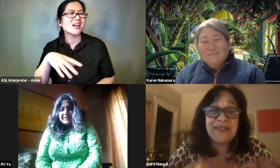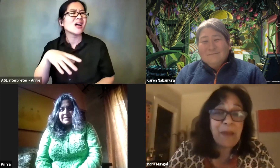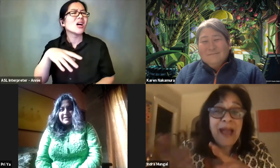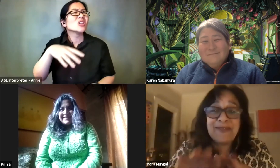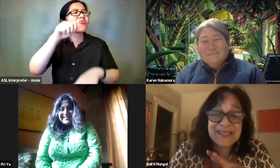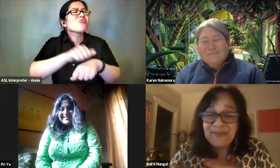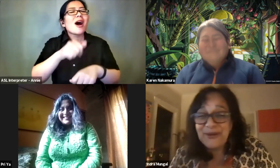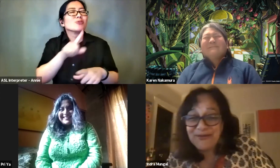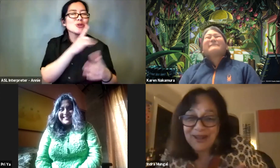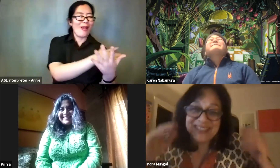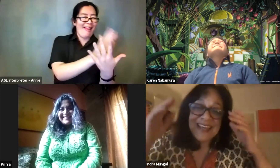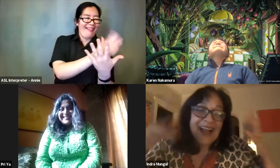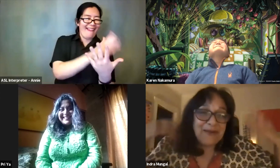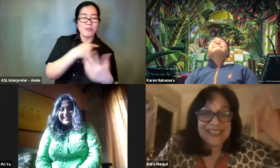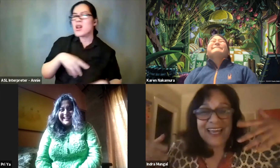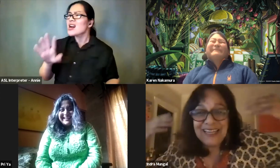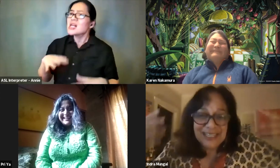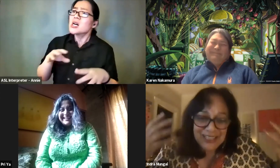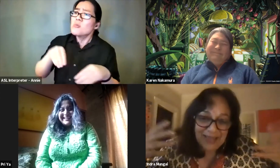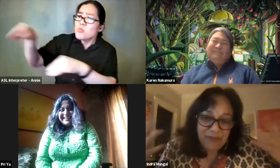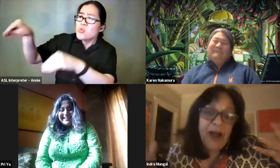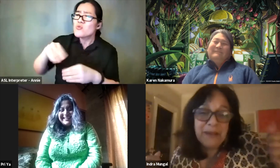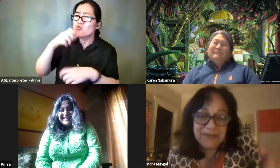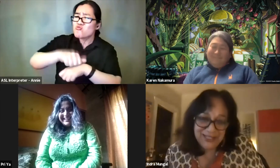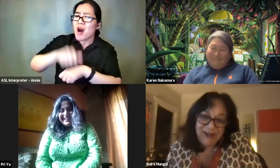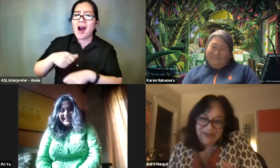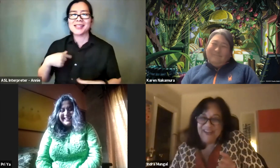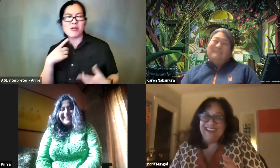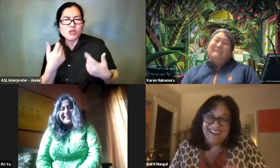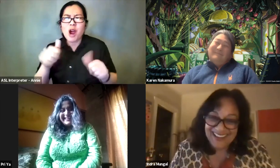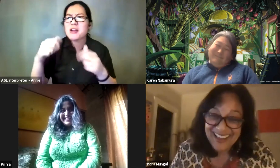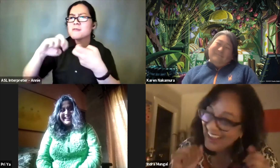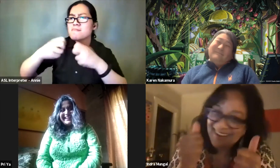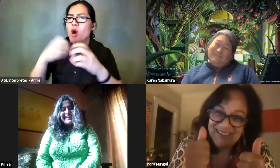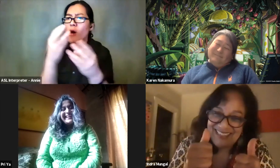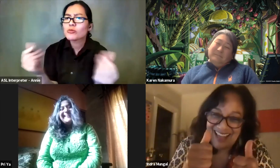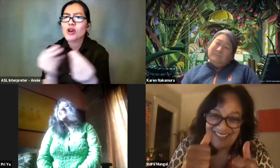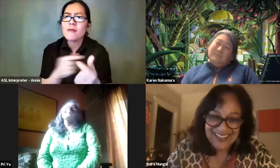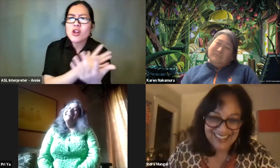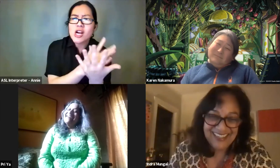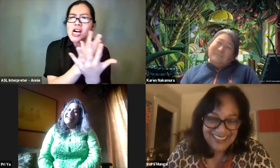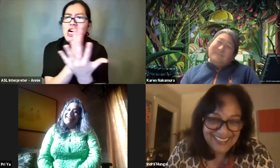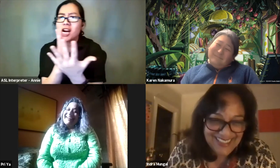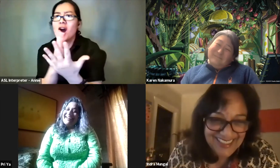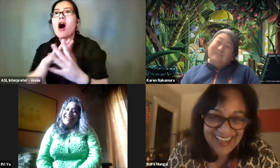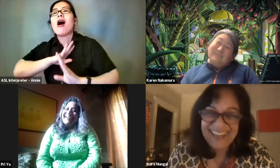path smooth I was, I was getting into like problem solving and I was glad they did it did.